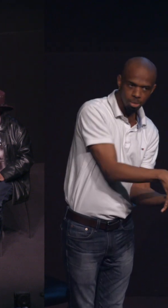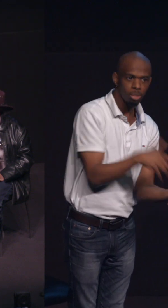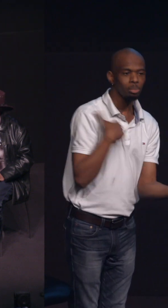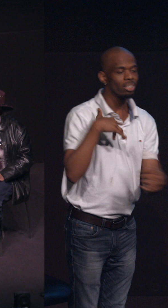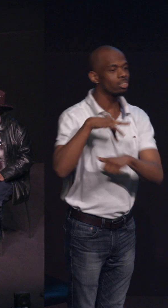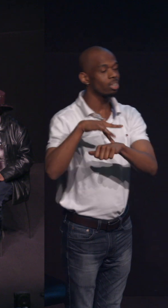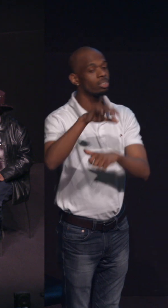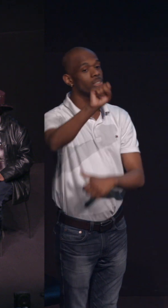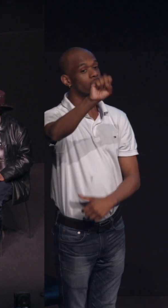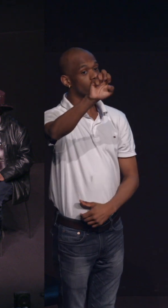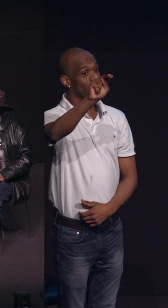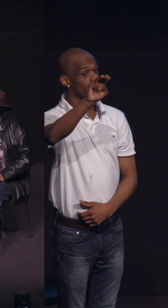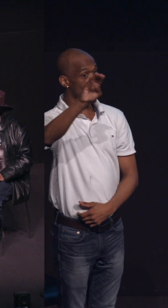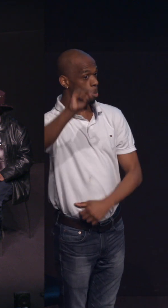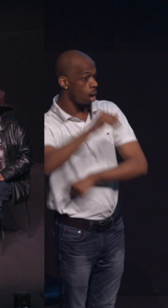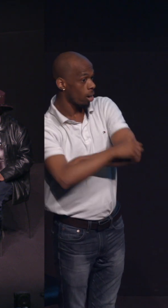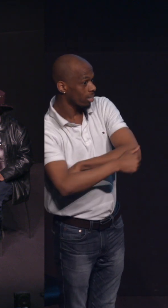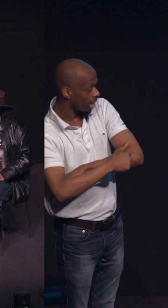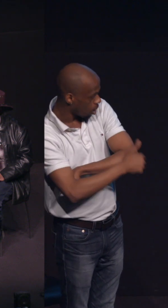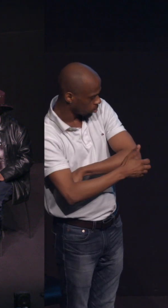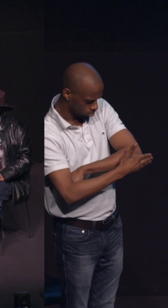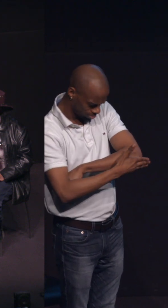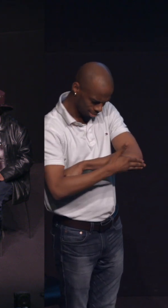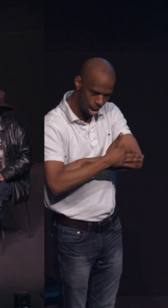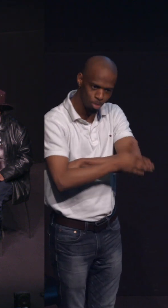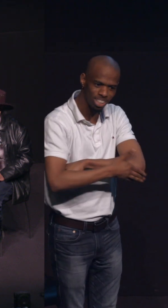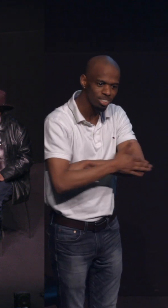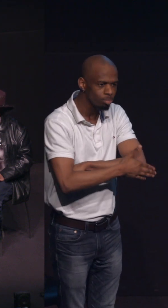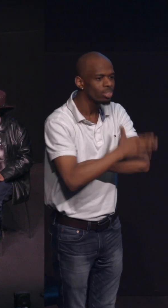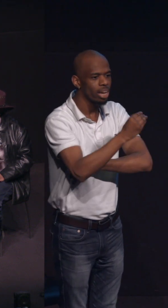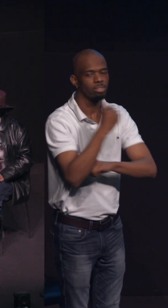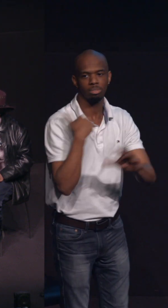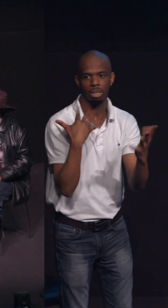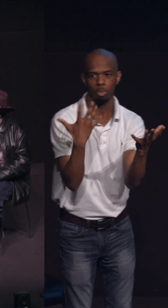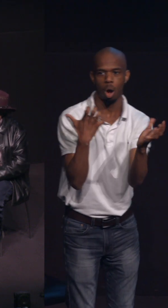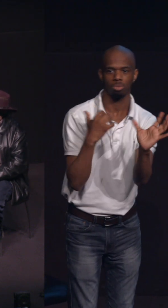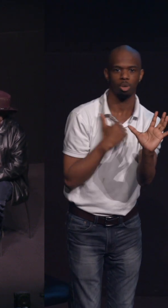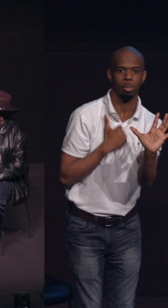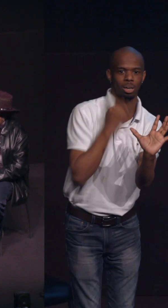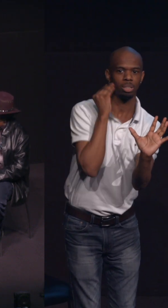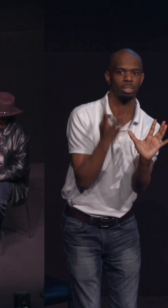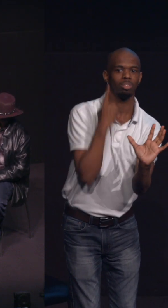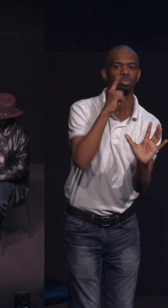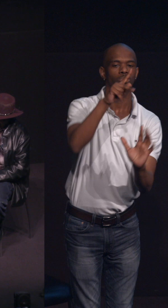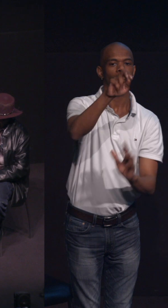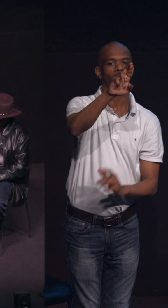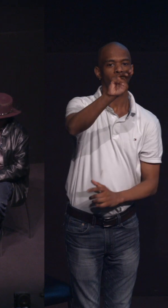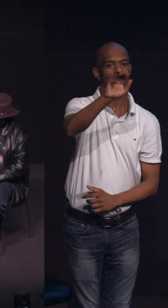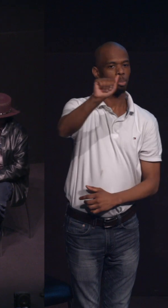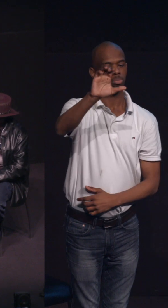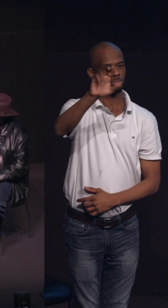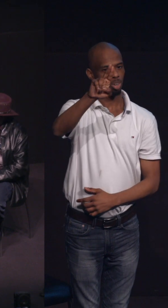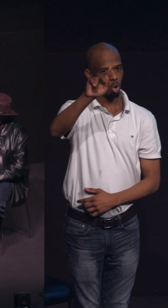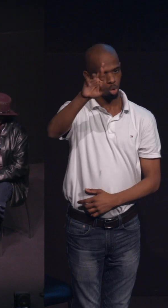which I wanna apologize for permaculture. Kanchan: You can do whatever you want. Pandora: There was never places that we could to and that